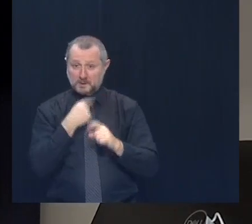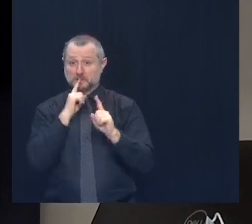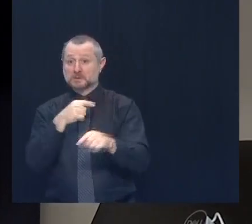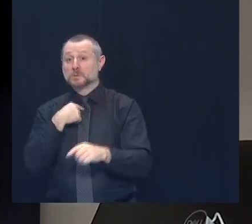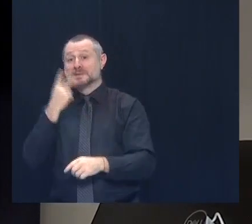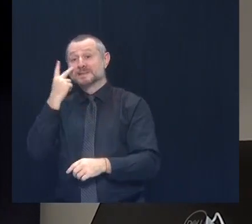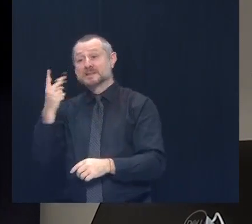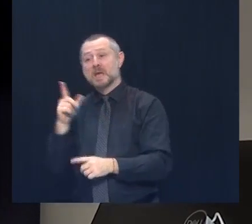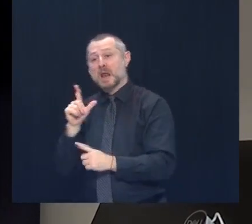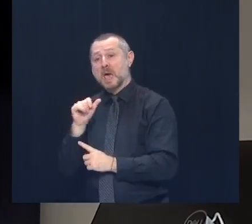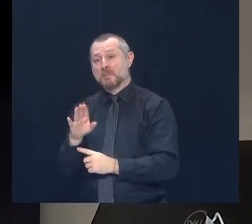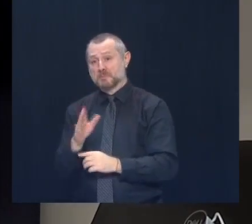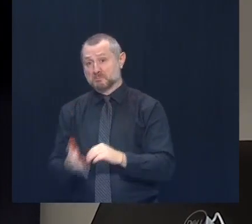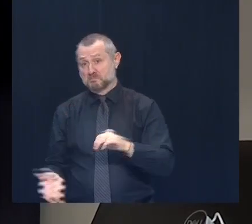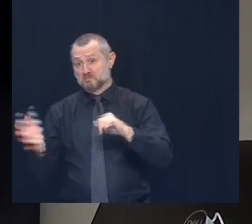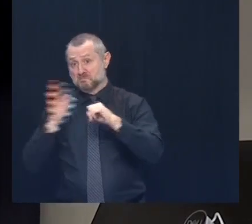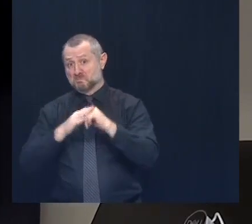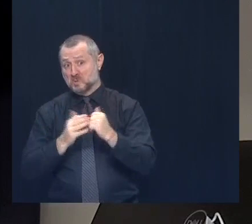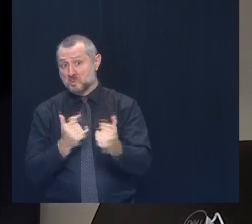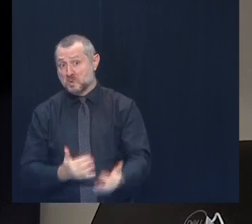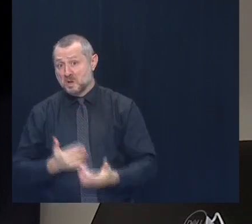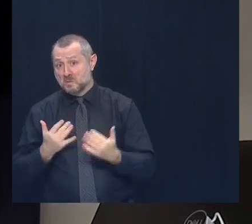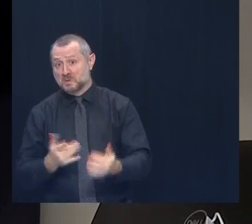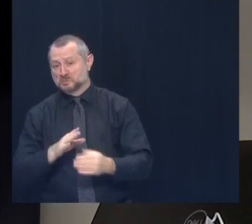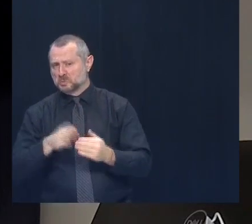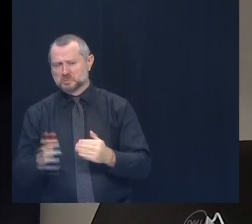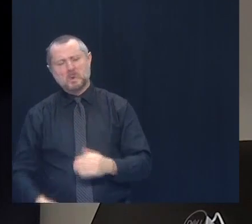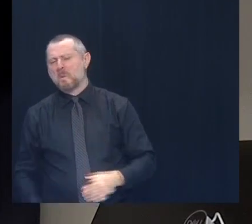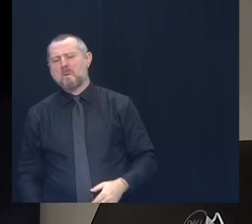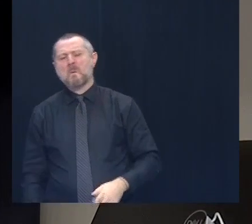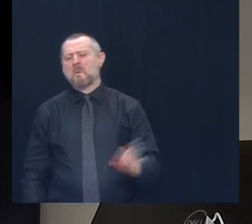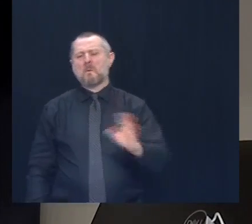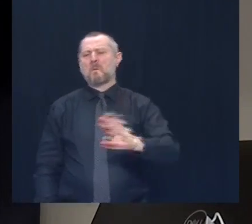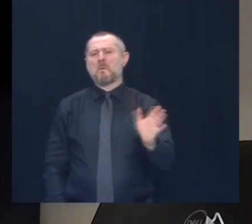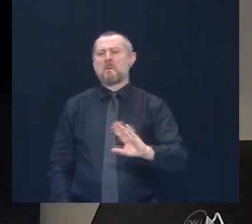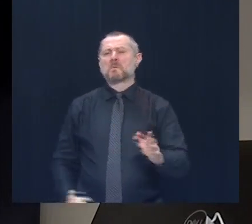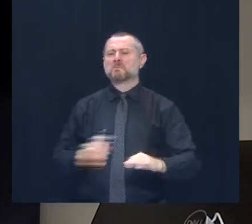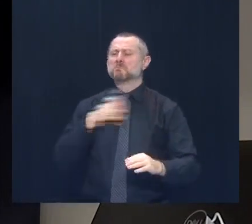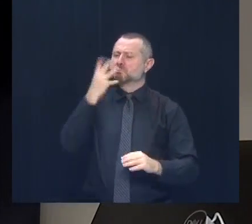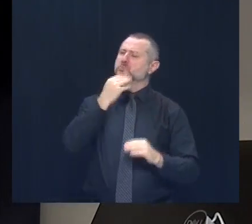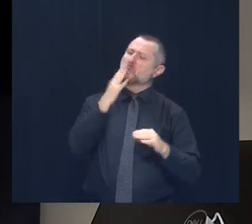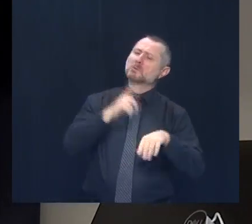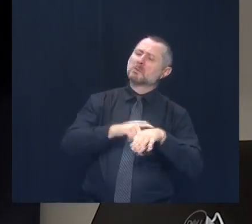SO IN TERMS OF -- ONE IS THE WAITok TIMES TESTINGe1 SITE.ok